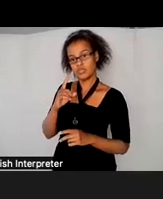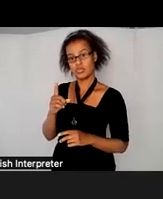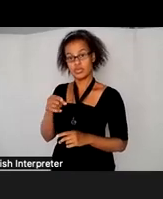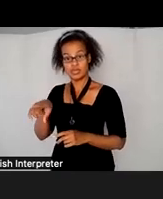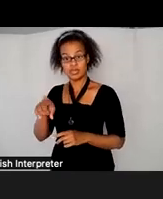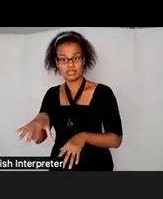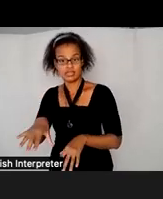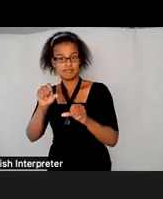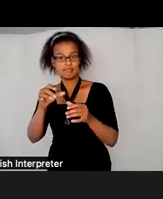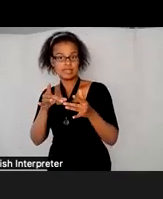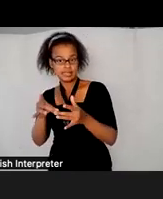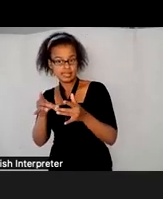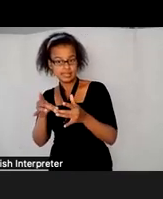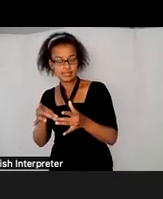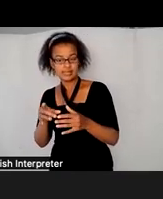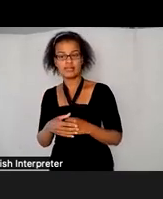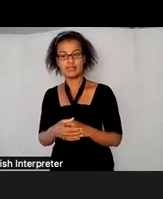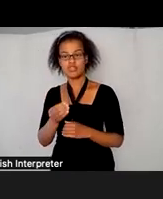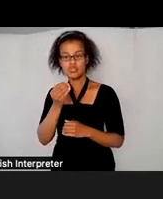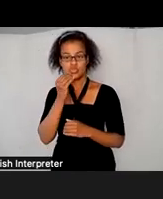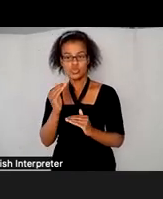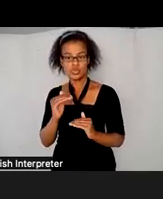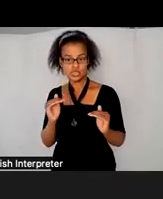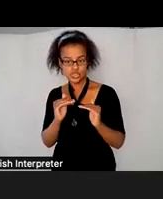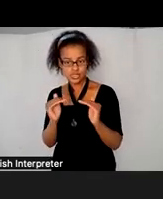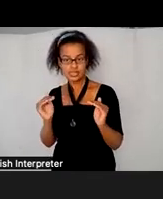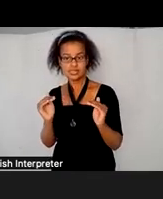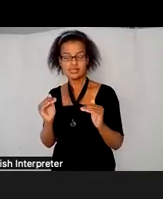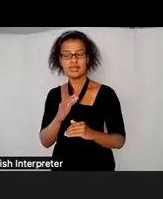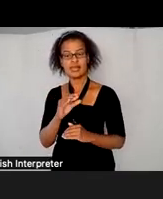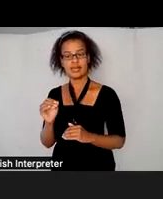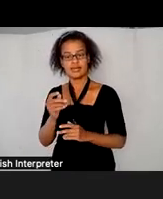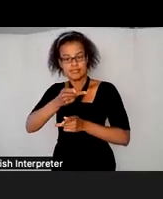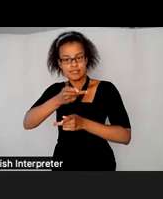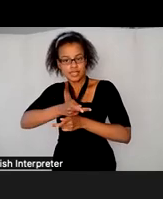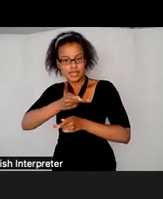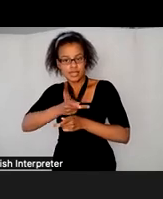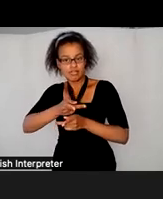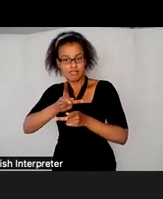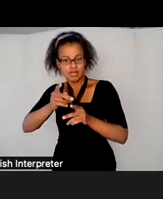stewardship in the diverse natural and social ecosystems.